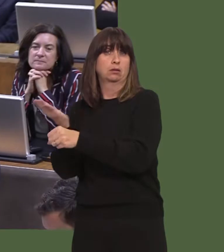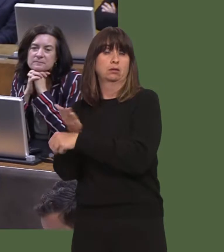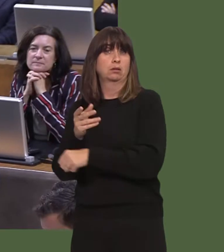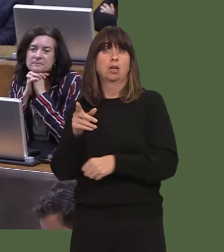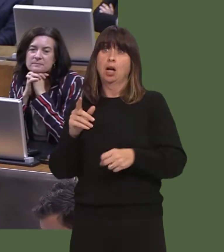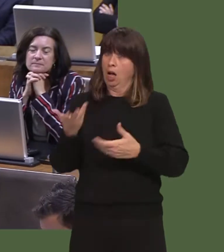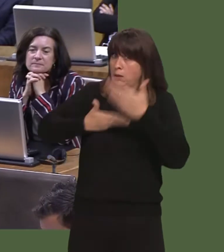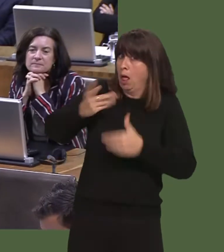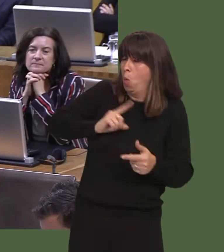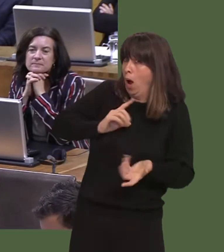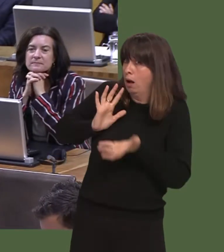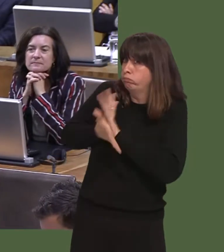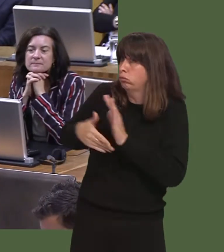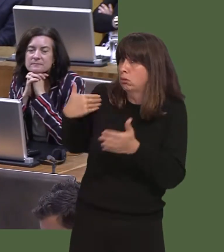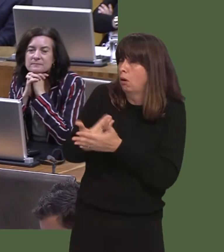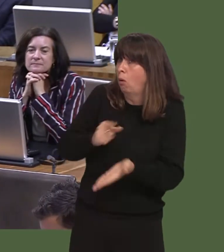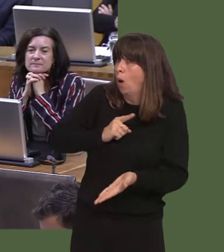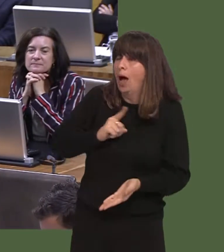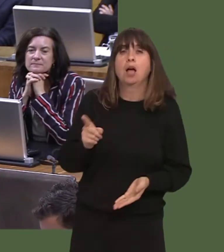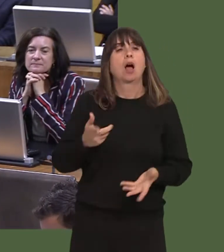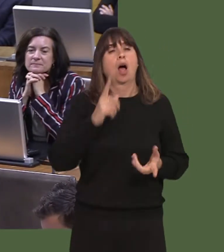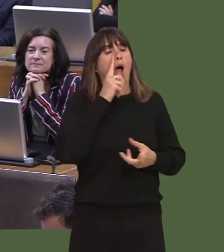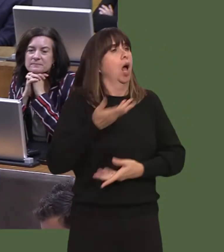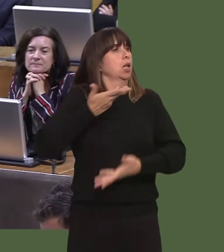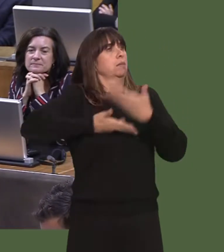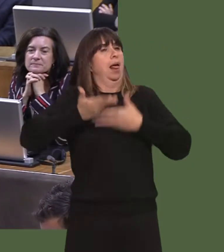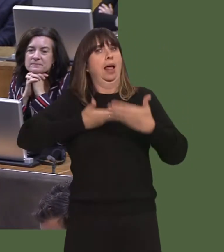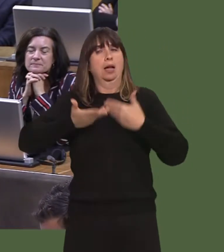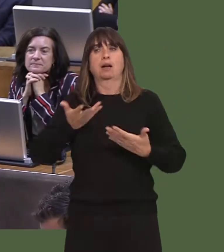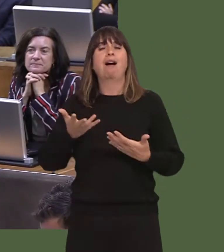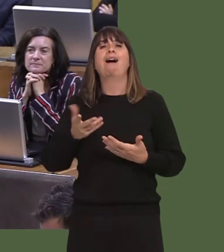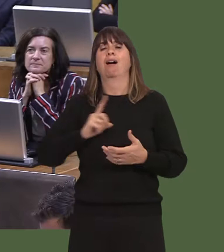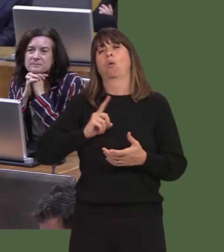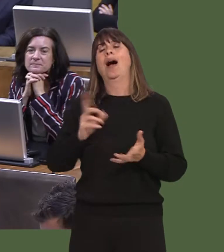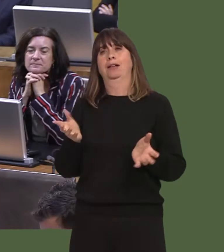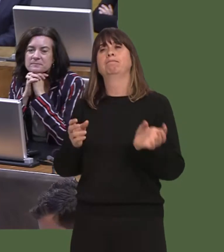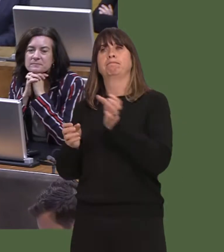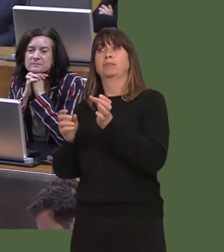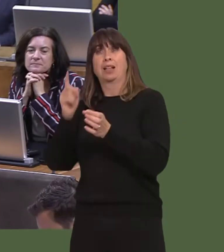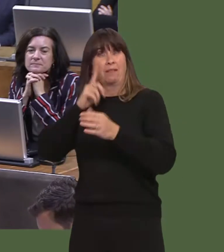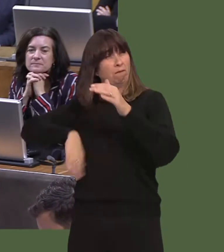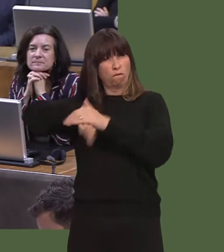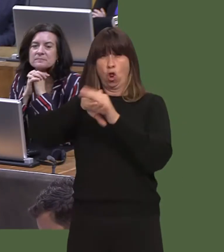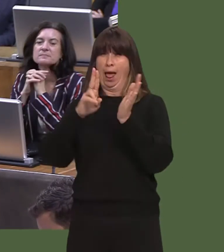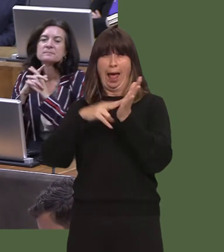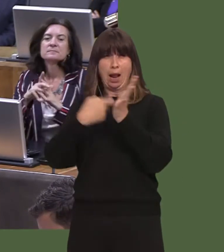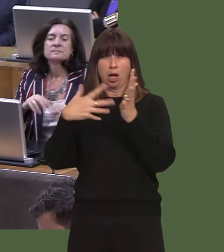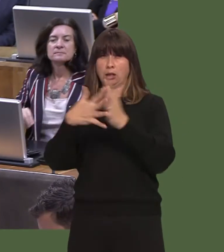that they have had to explain, in terms of what they plan to do particularly for the future. But I think it's wrong to say that the entire organisation, somehow, isn't fit for purpose.